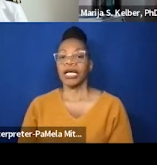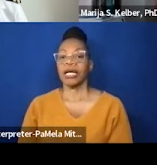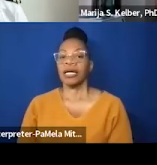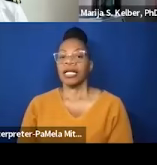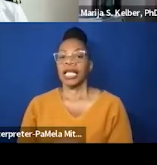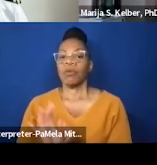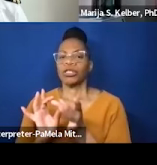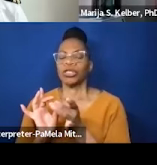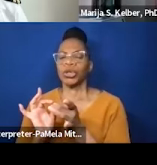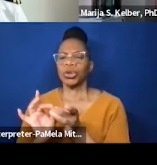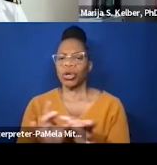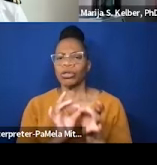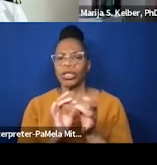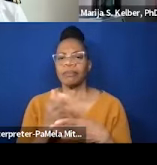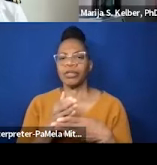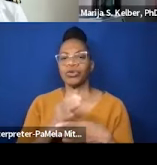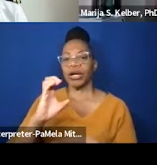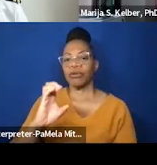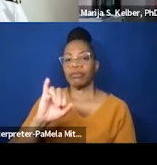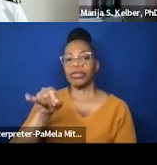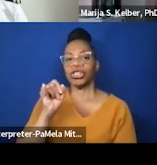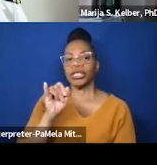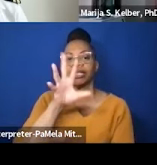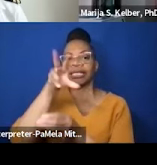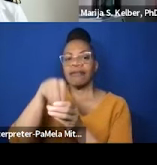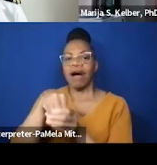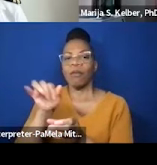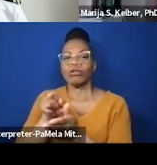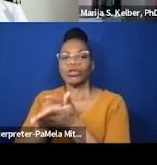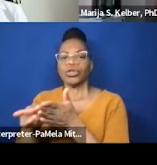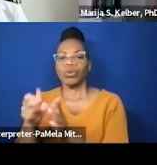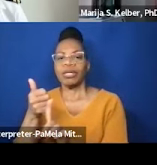between criminal involvement and suicide. It's a positive association,